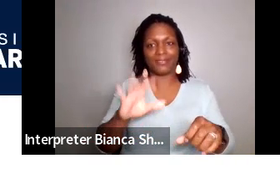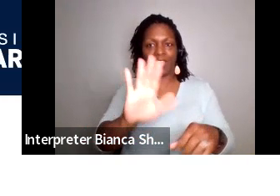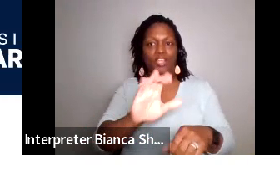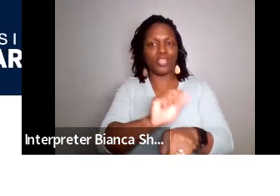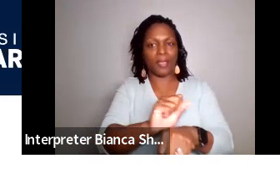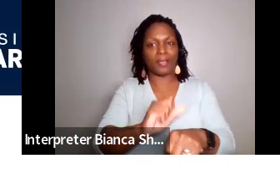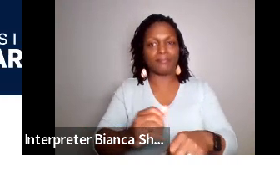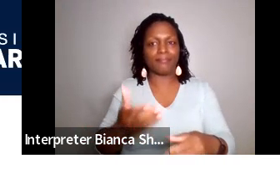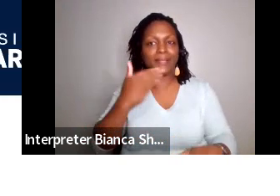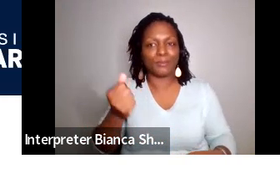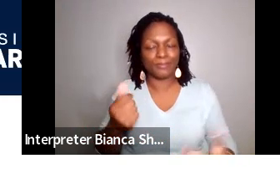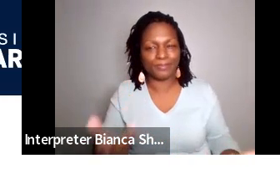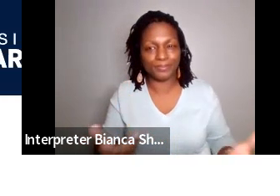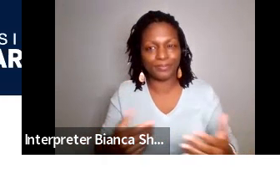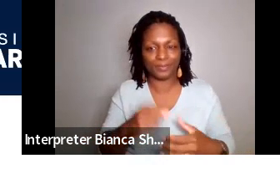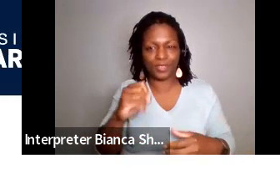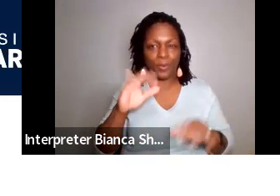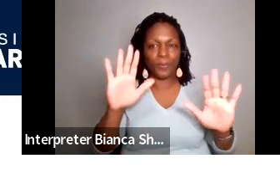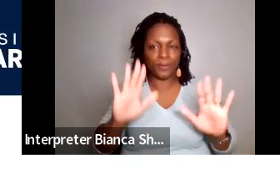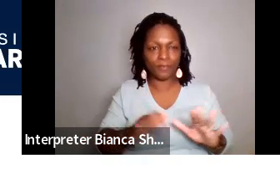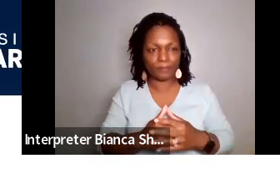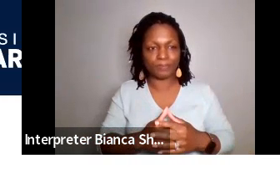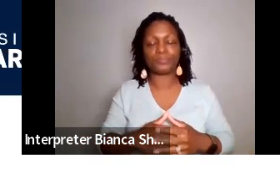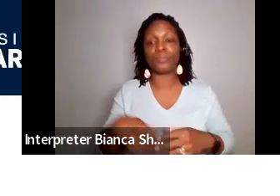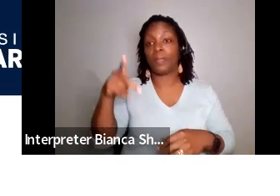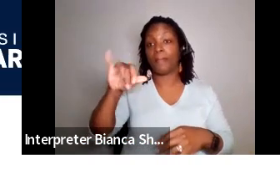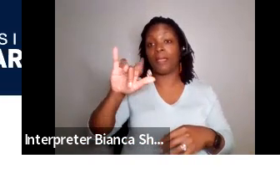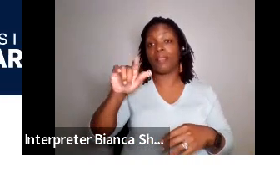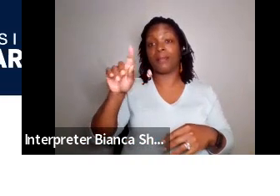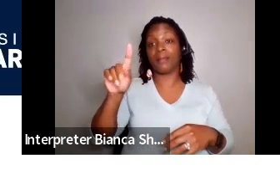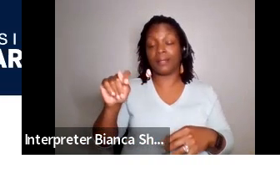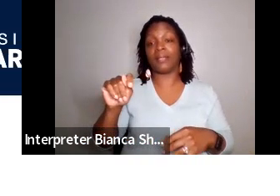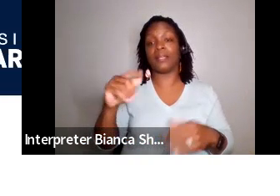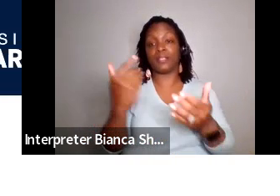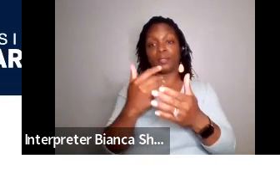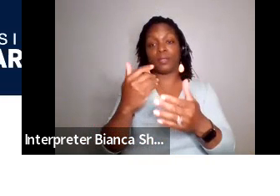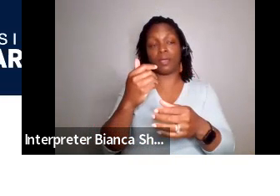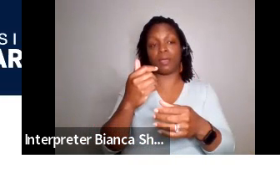And then we also finally, are our piloting some new services for our participants.